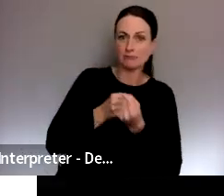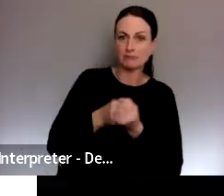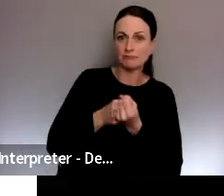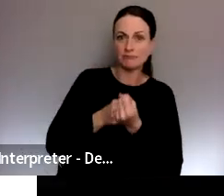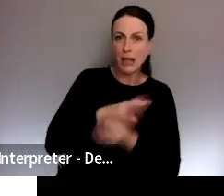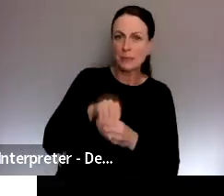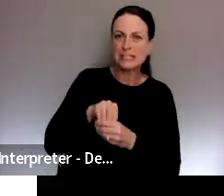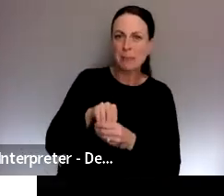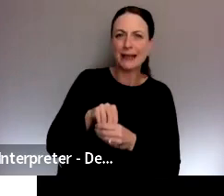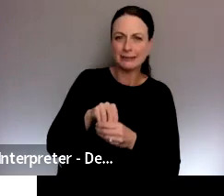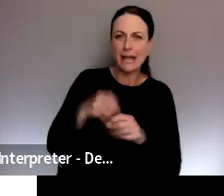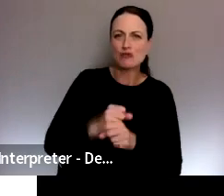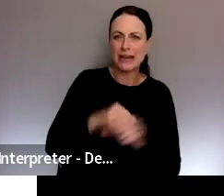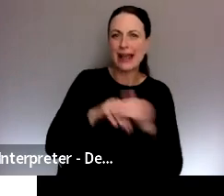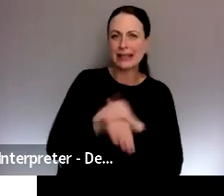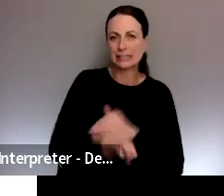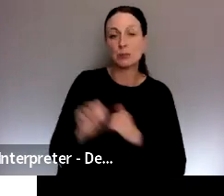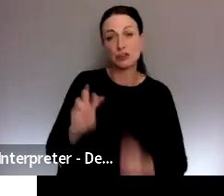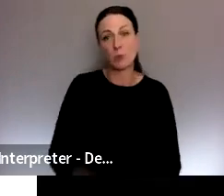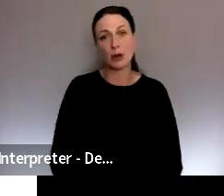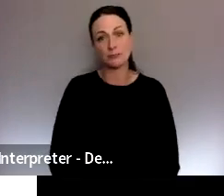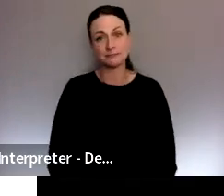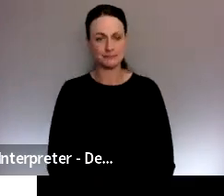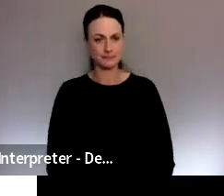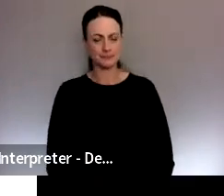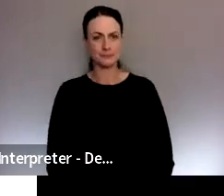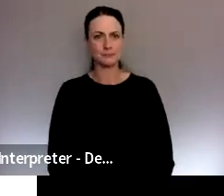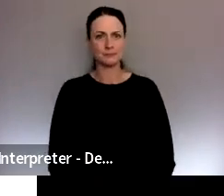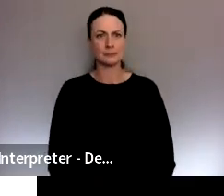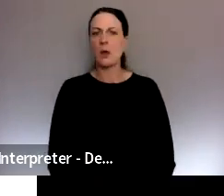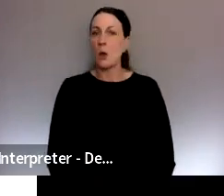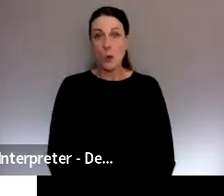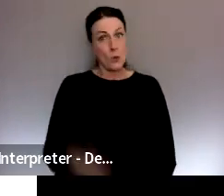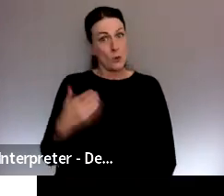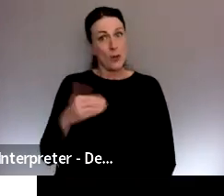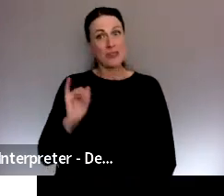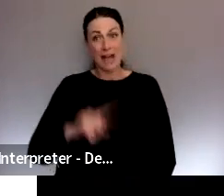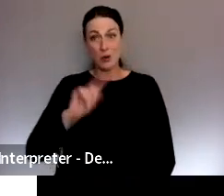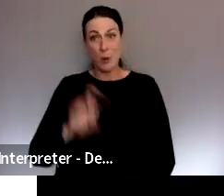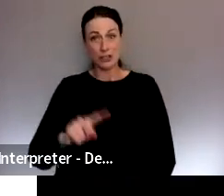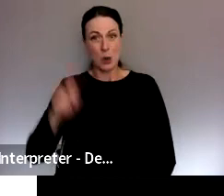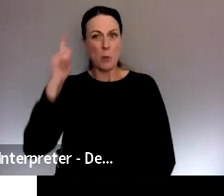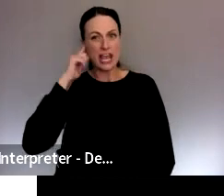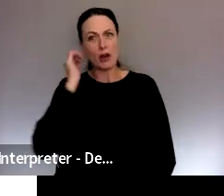and participate in creating accessible software. Lynn: It's a question that we hear pretty much